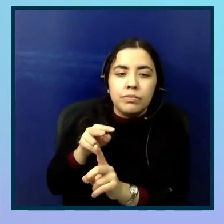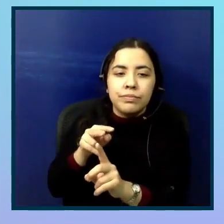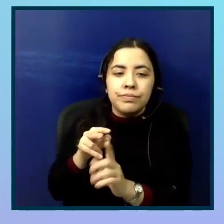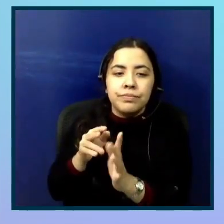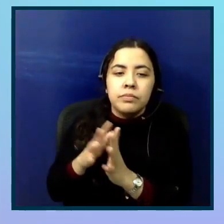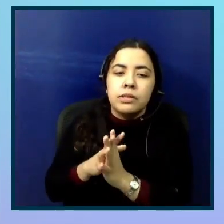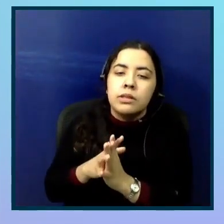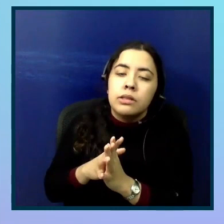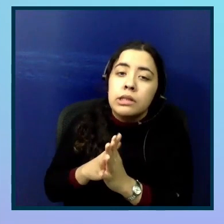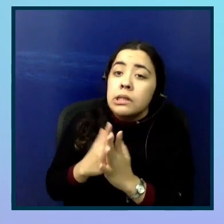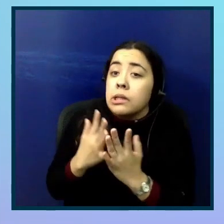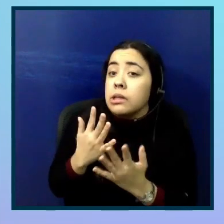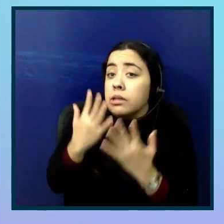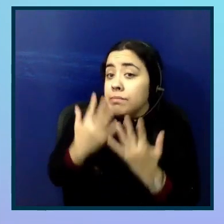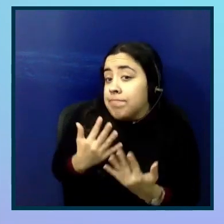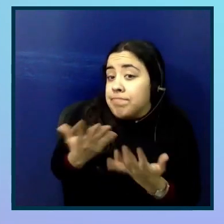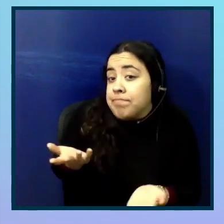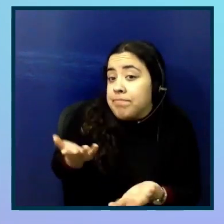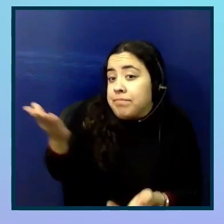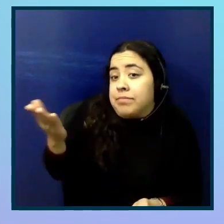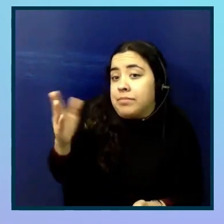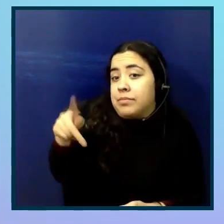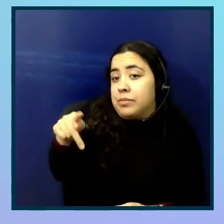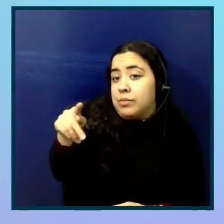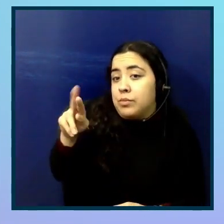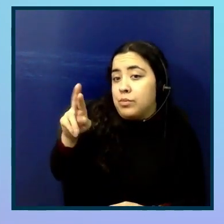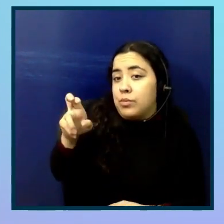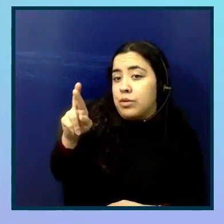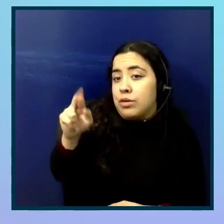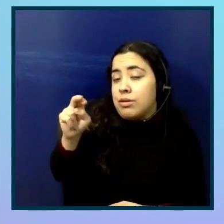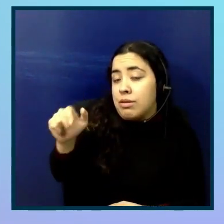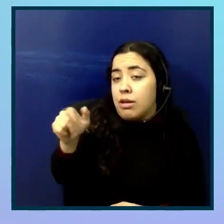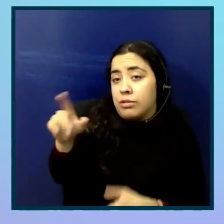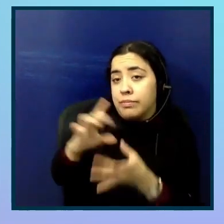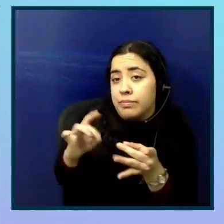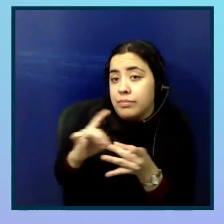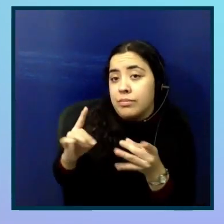unfortunately as Prerna said, oftentimes the thing that's gonna tip organizations